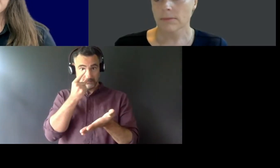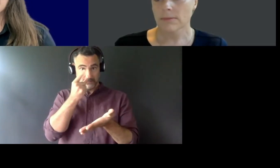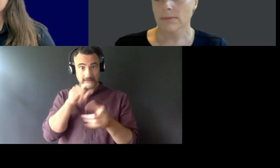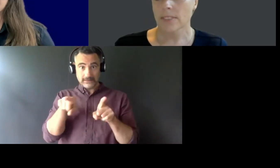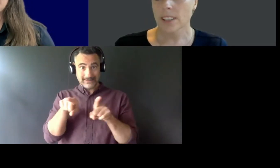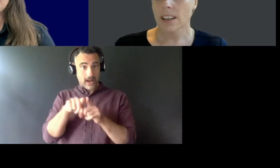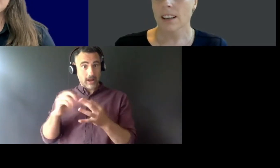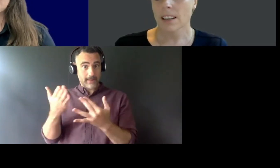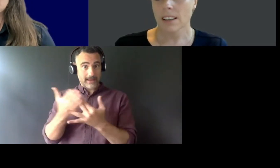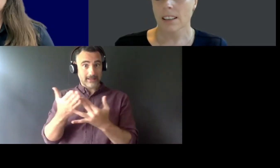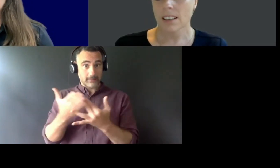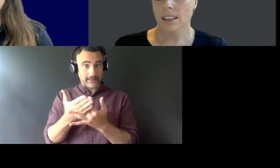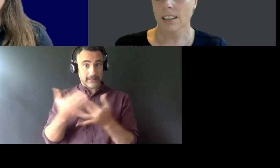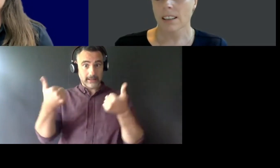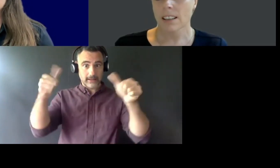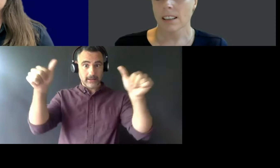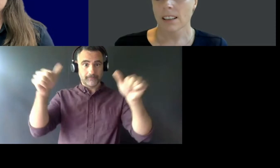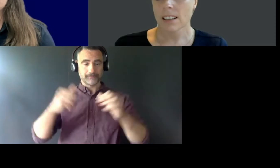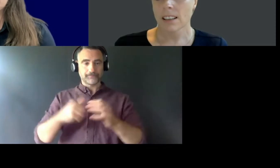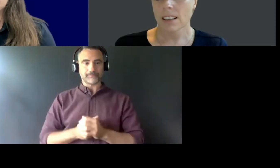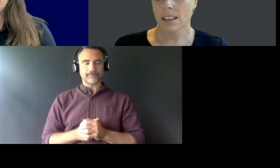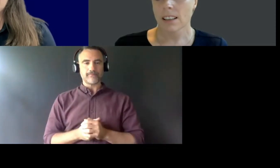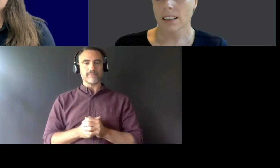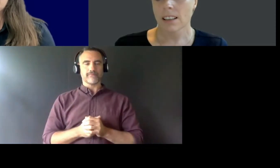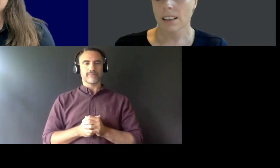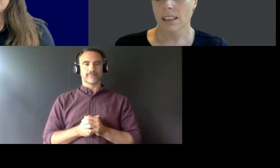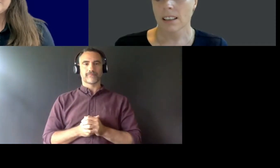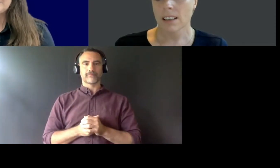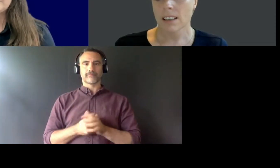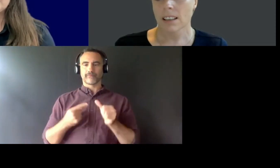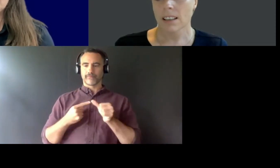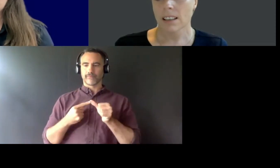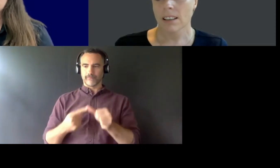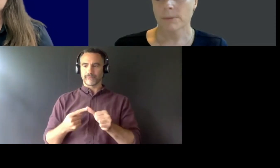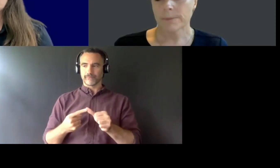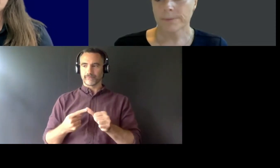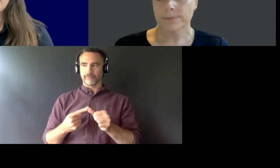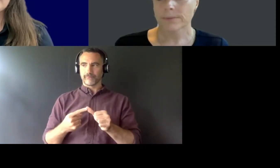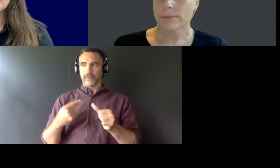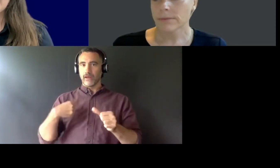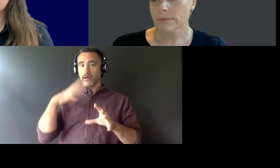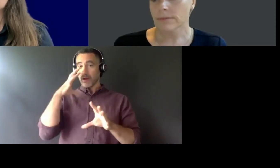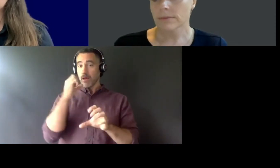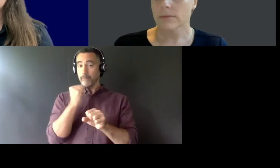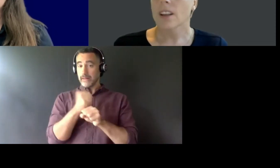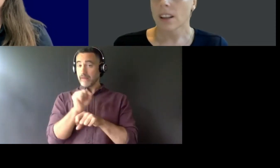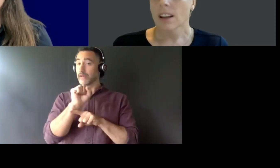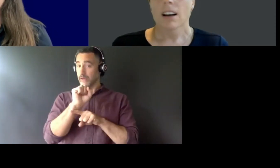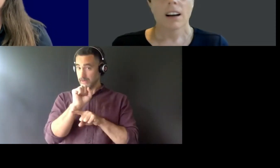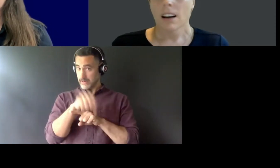I believe it should be accessible in all digital formats. Kat, did you want to comment on that?